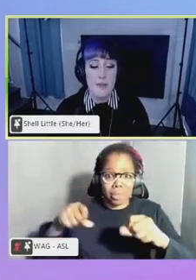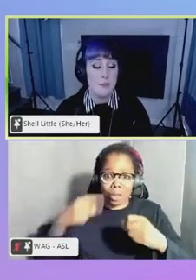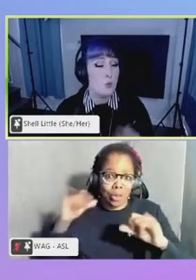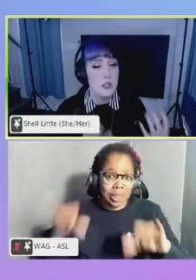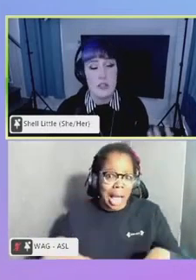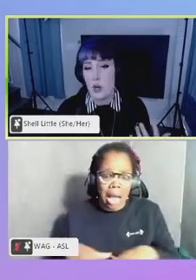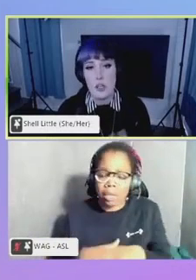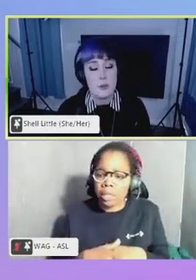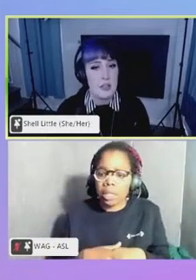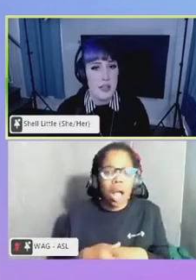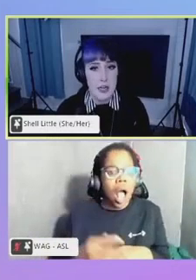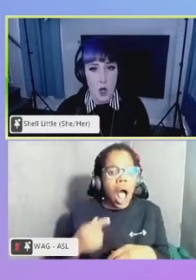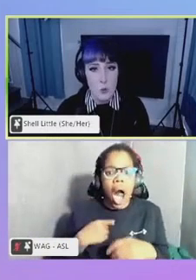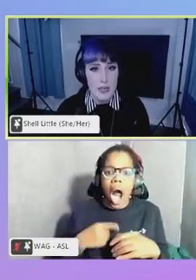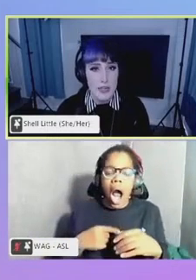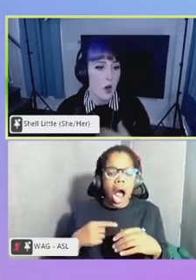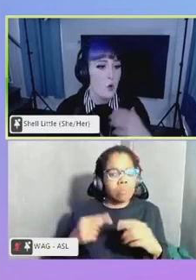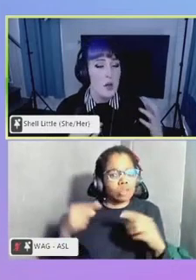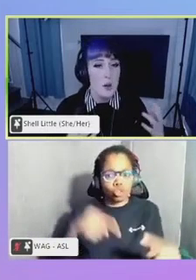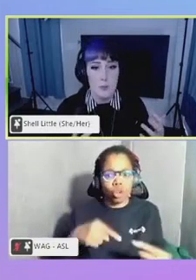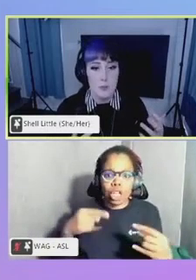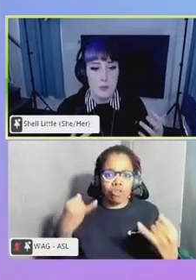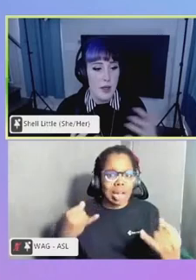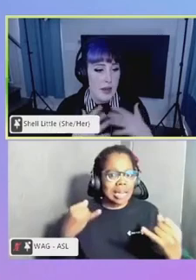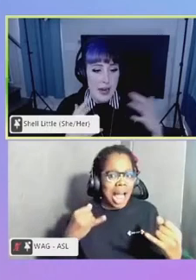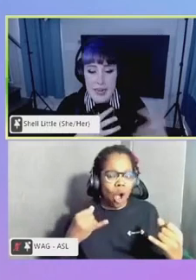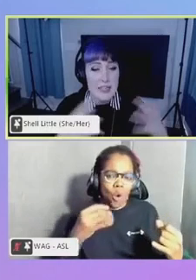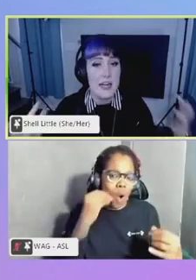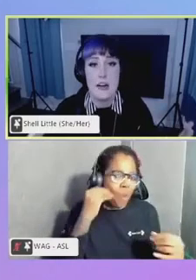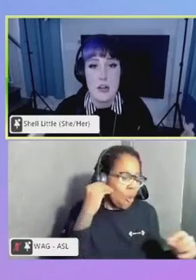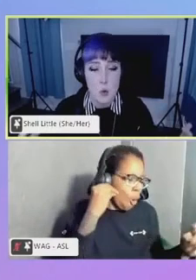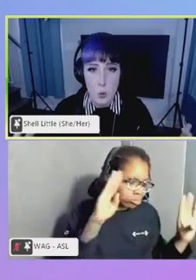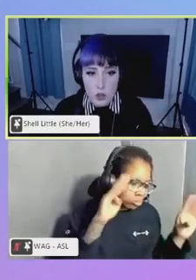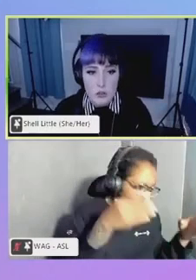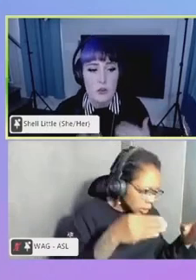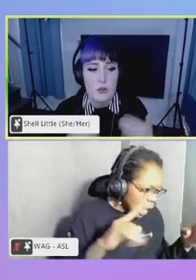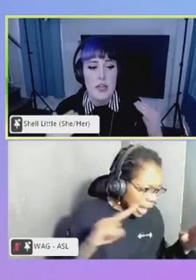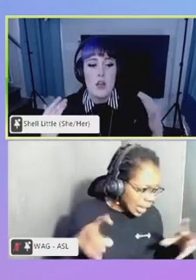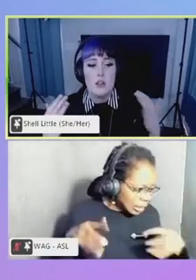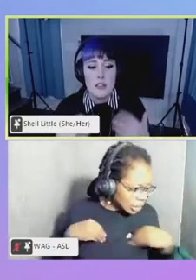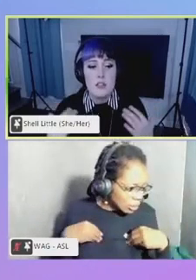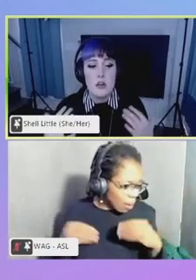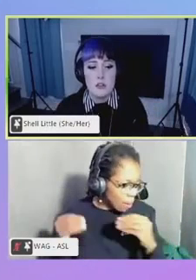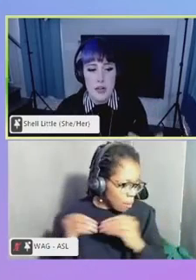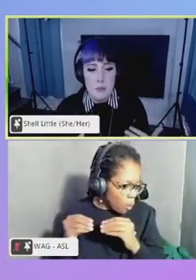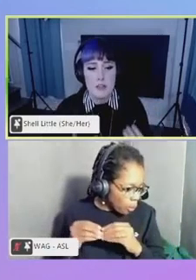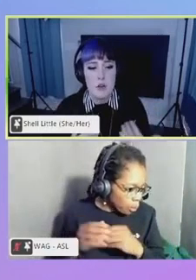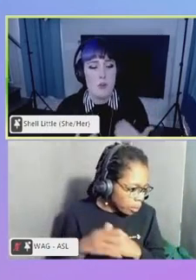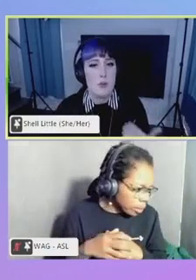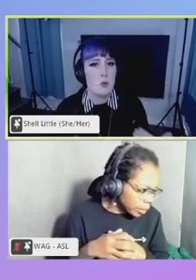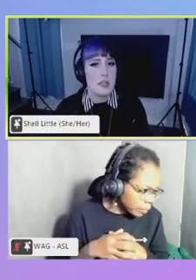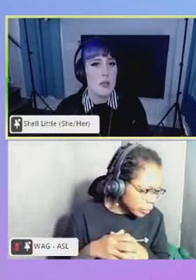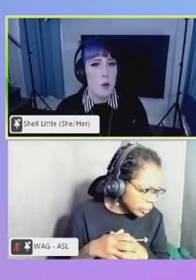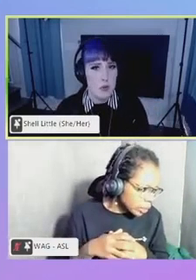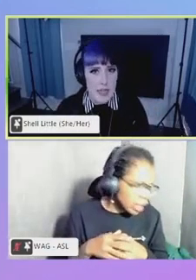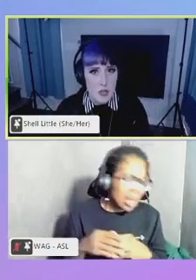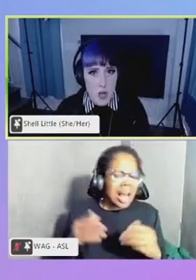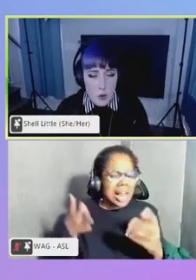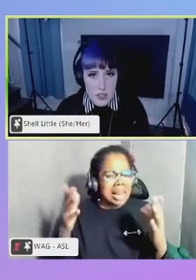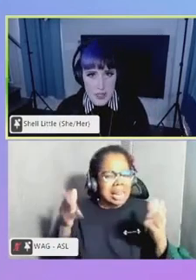don't think I can handle that right now. I don't have the bandwidth for that. Or, you know, I'm really struggling with this thing at home right now.